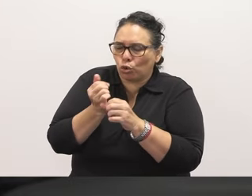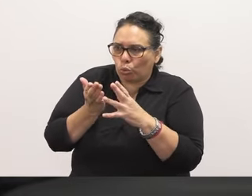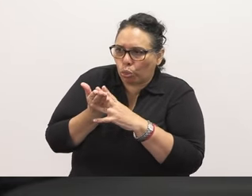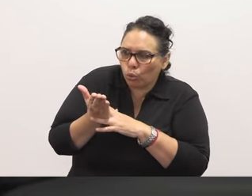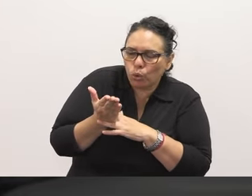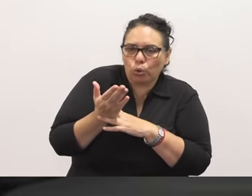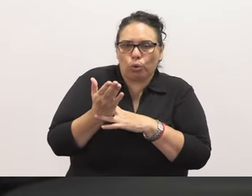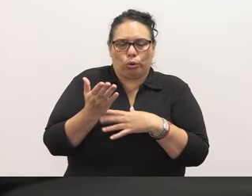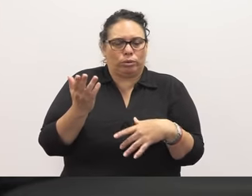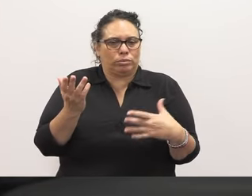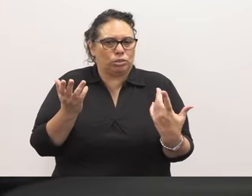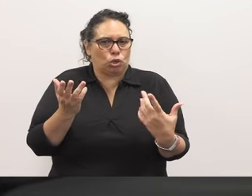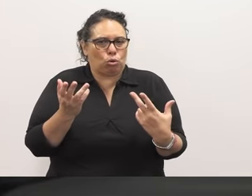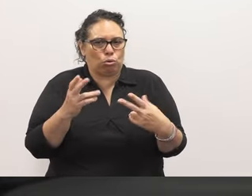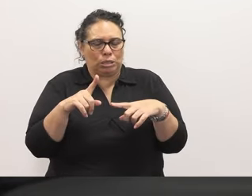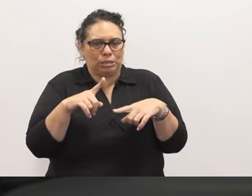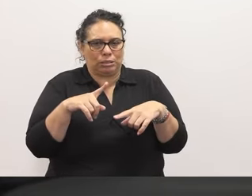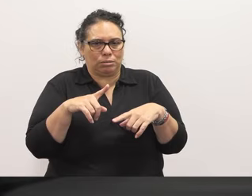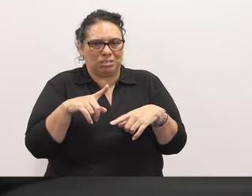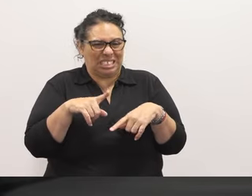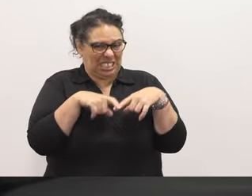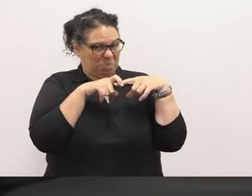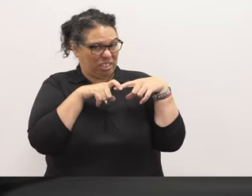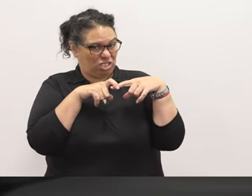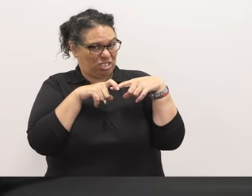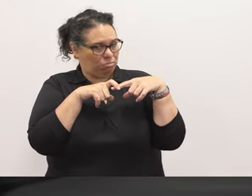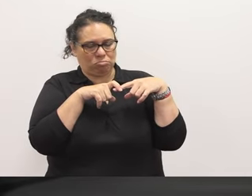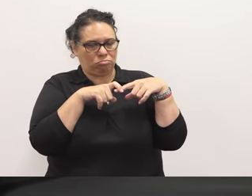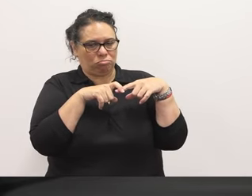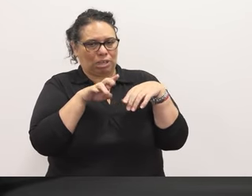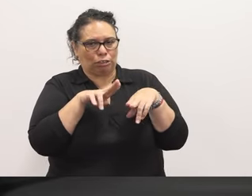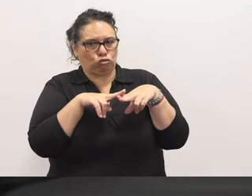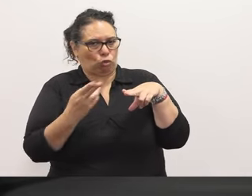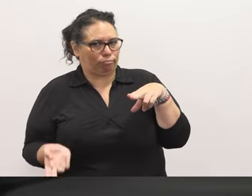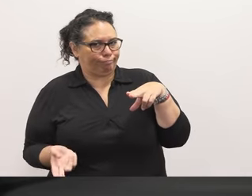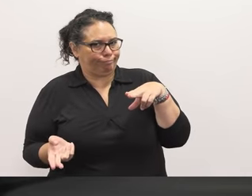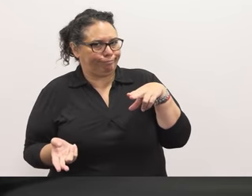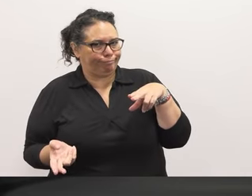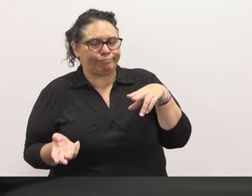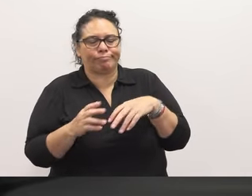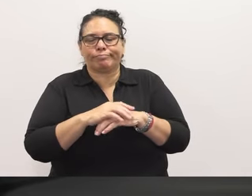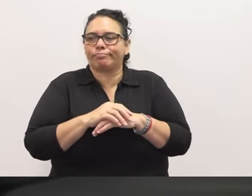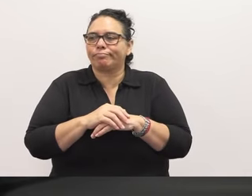significant drop in suspensions at the school, as well as just in the relationships